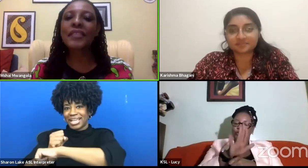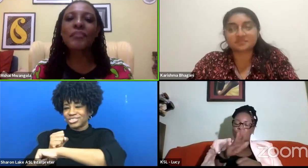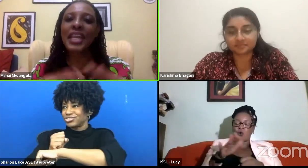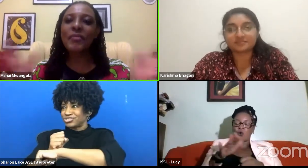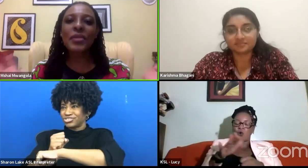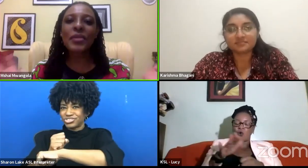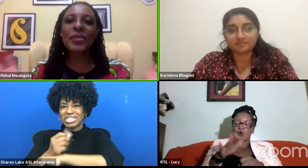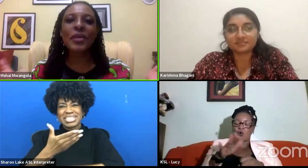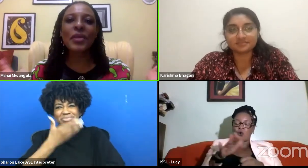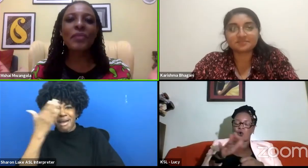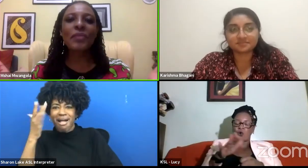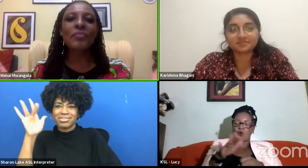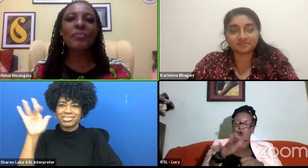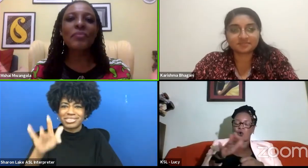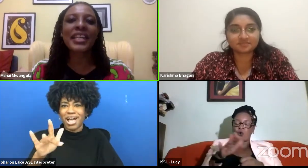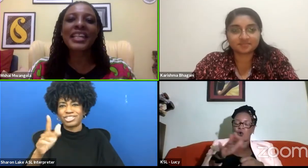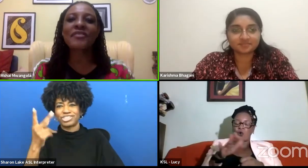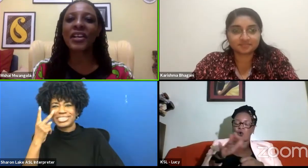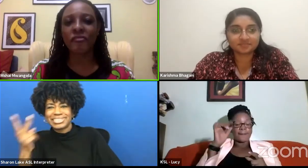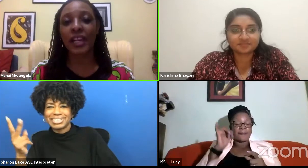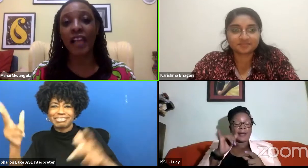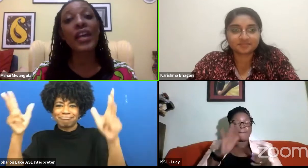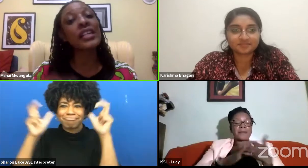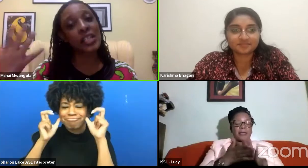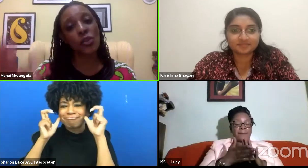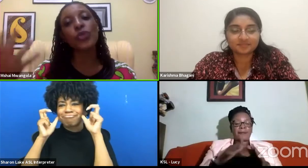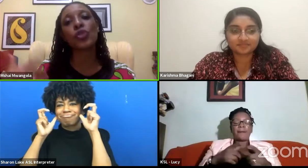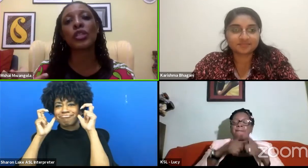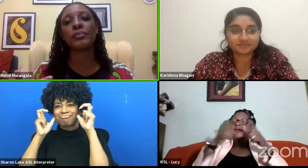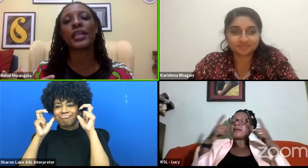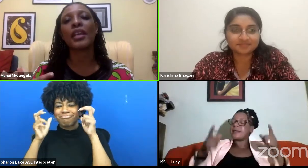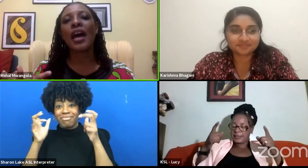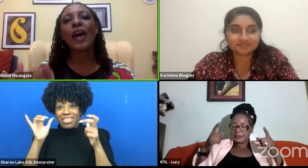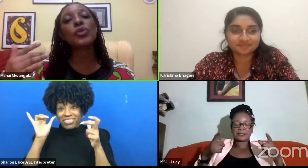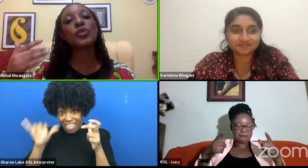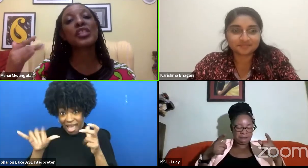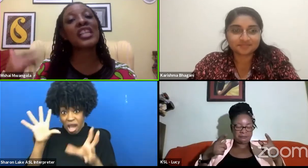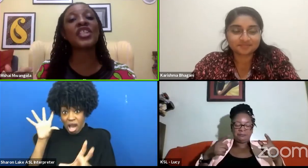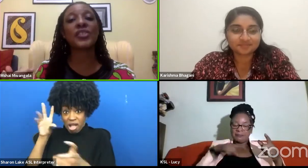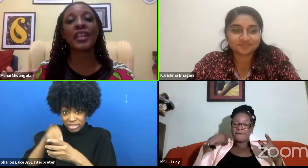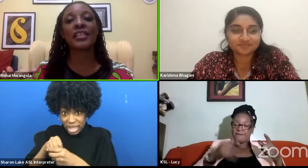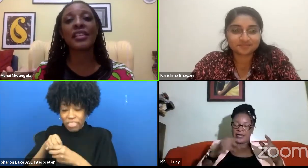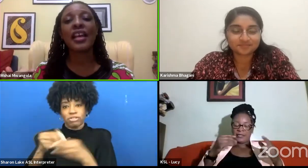it became the biggest fun of my life. And it has also taught me how to stage things